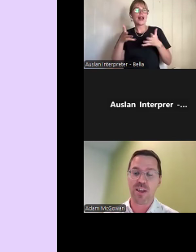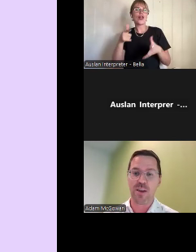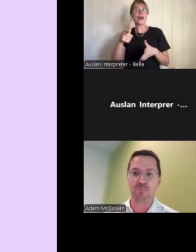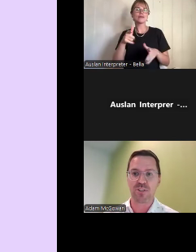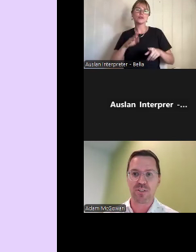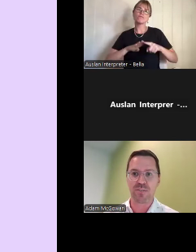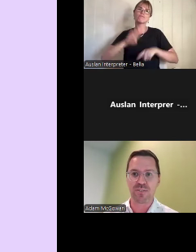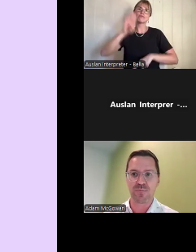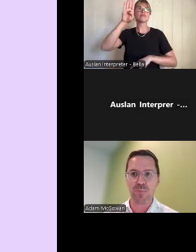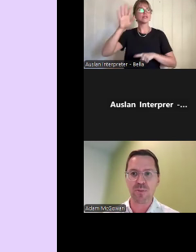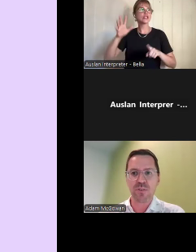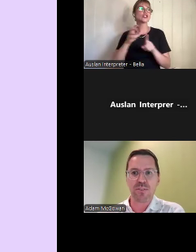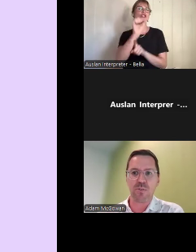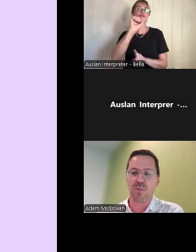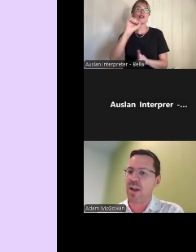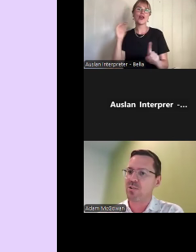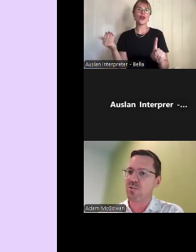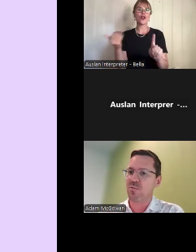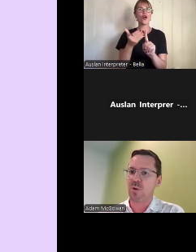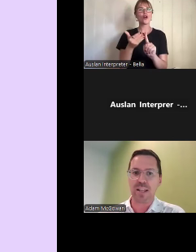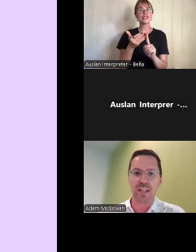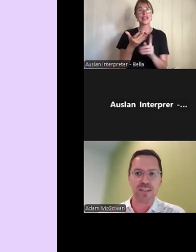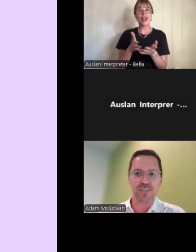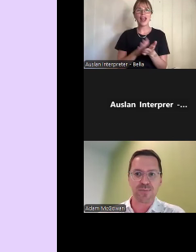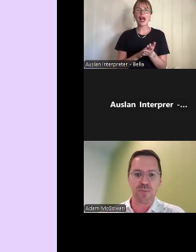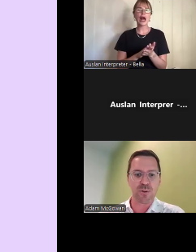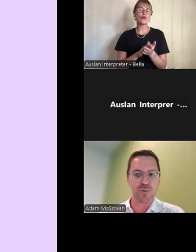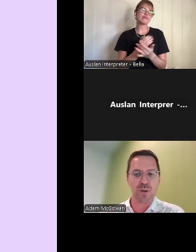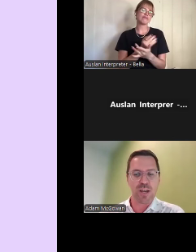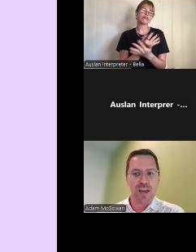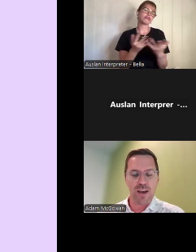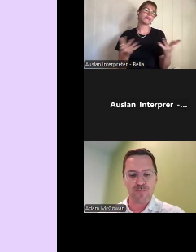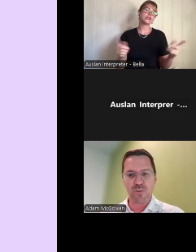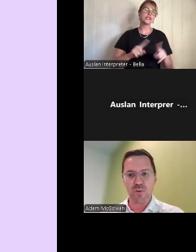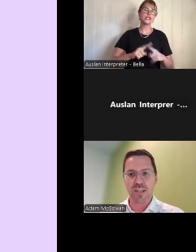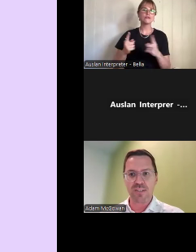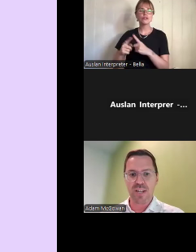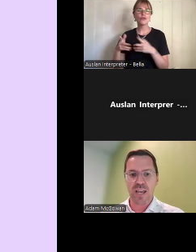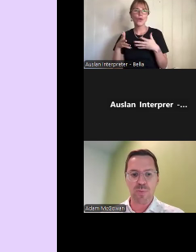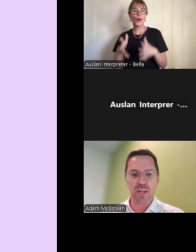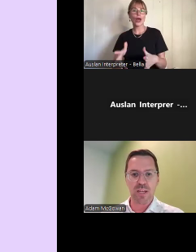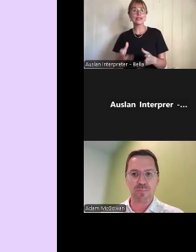their ambitions. We do that through a range of modalities. Some of you joining us today will be